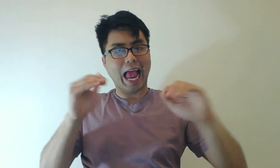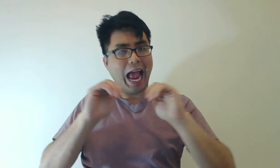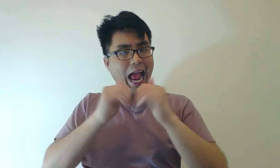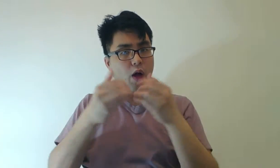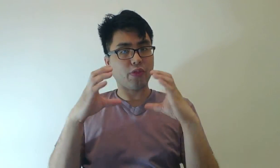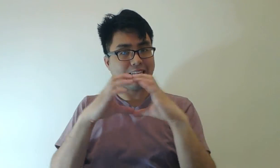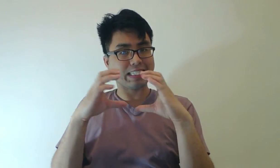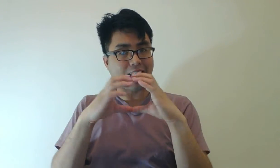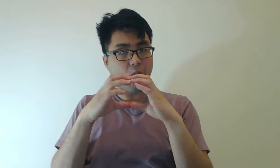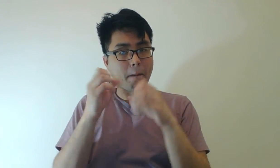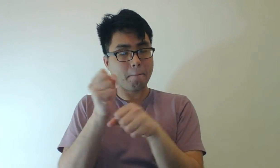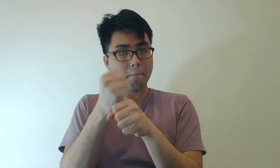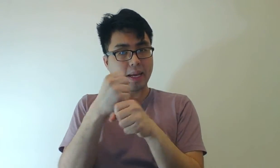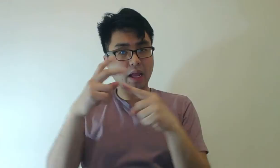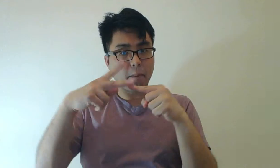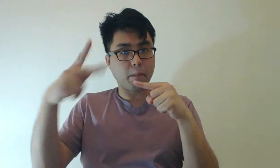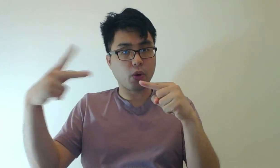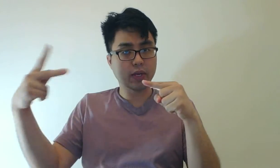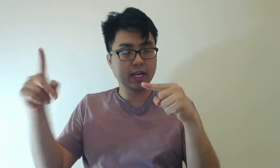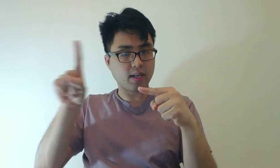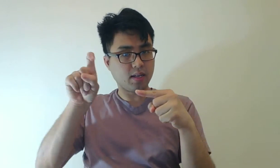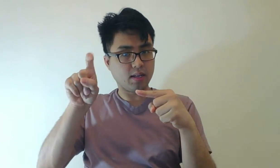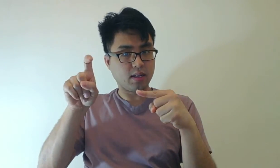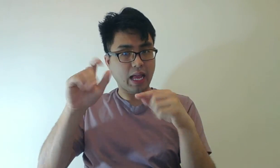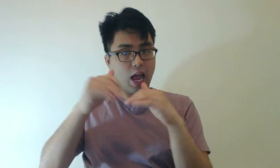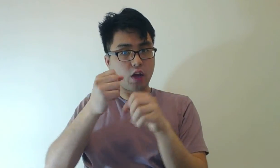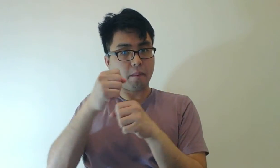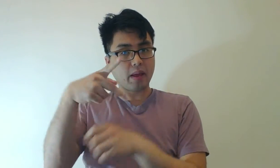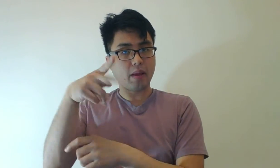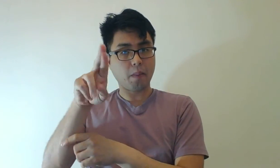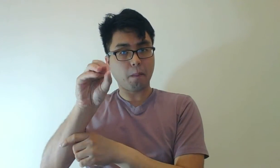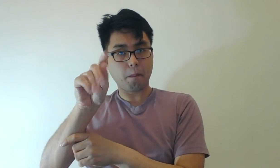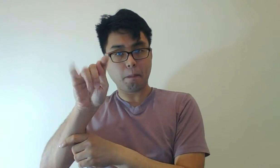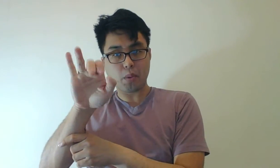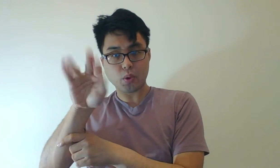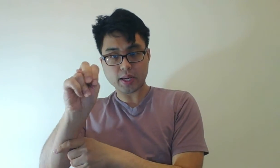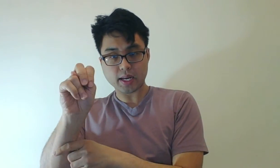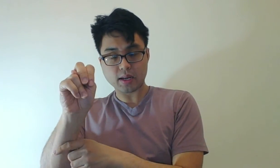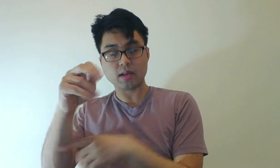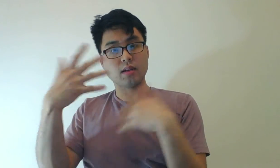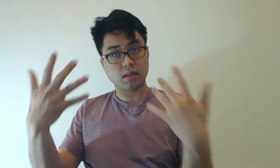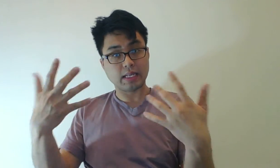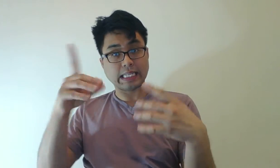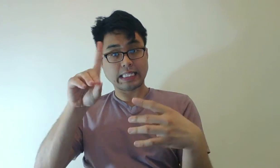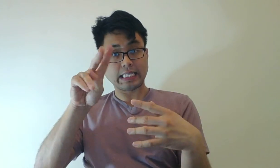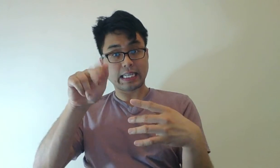and how cell makes protein?